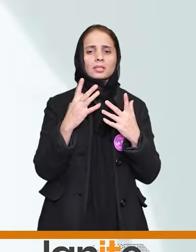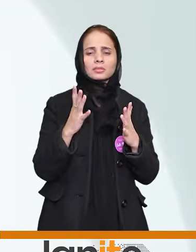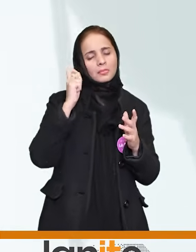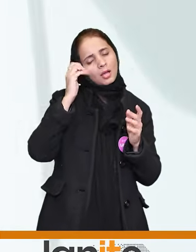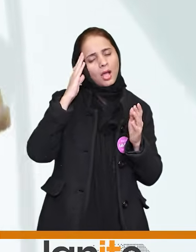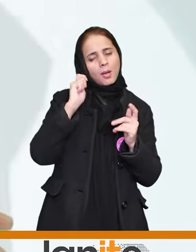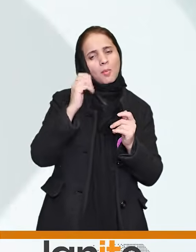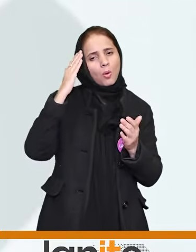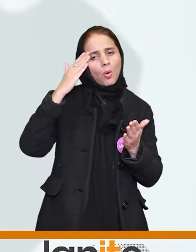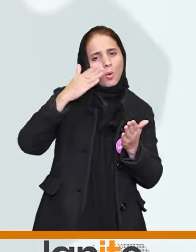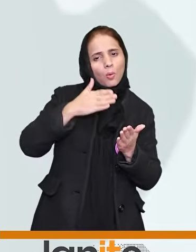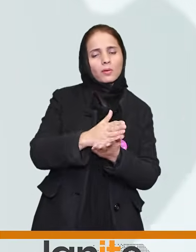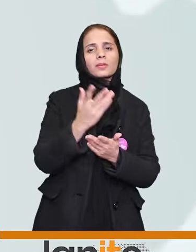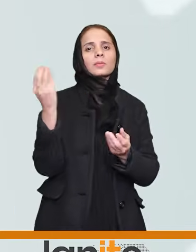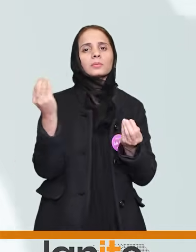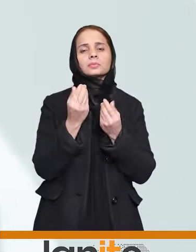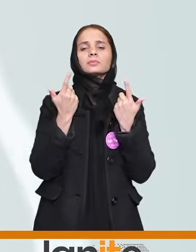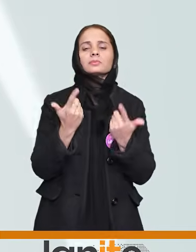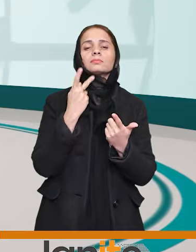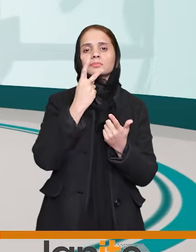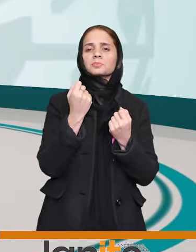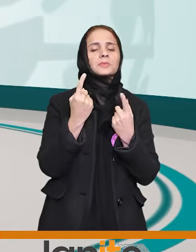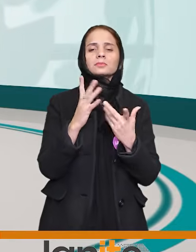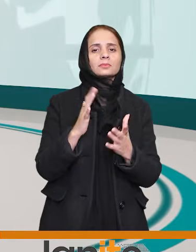they just keep working, getting the work done, it doesn't set that professional tone of yours.